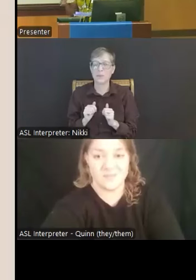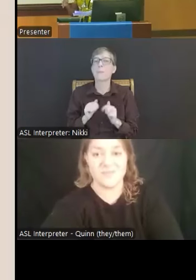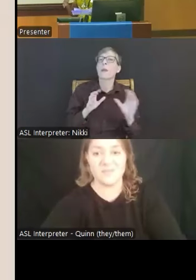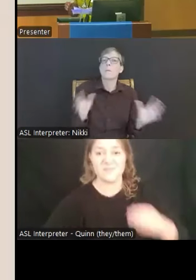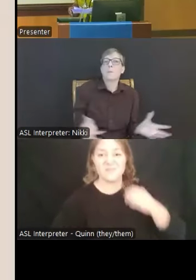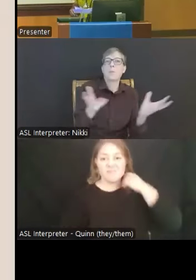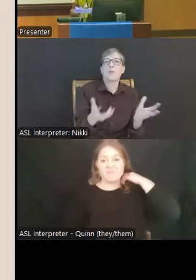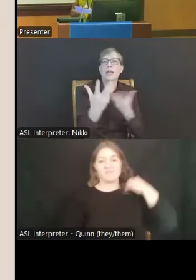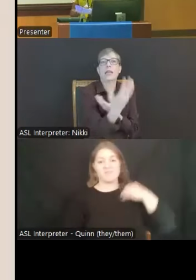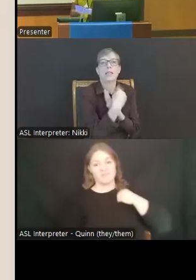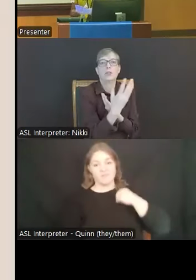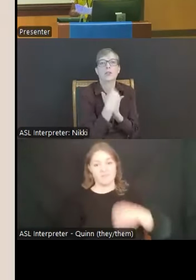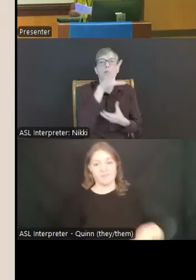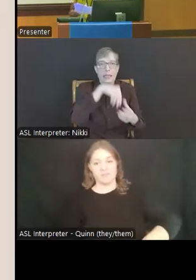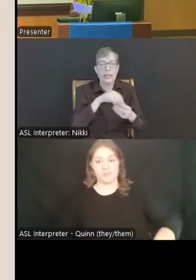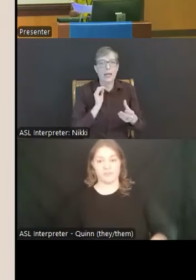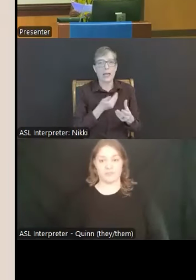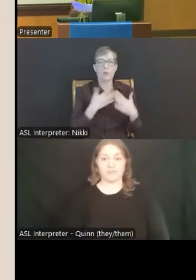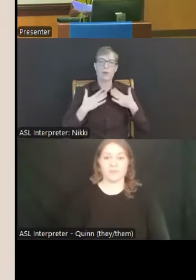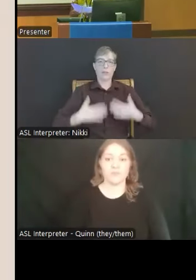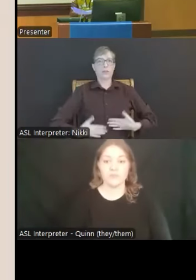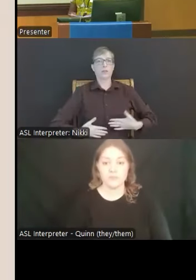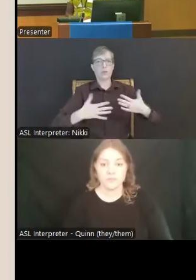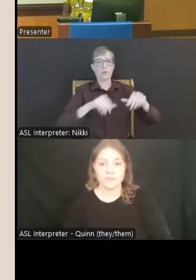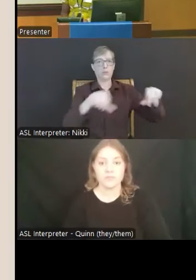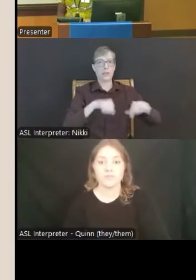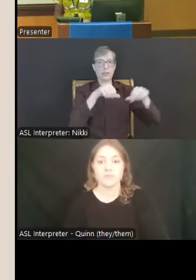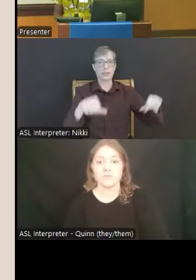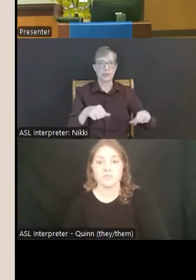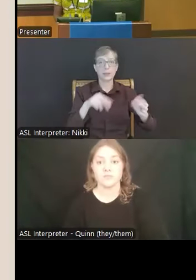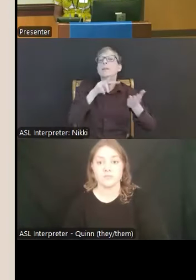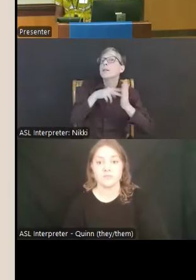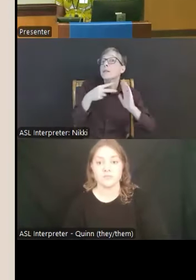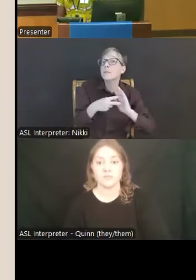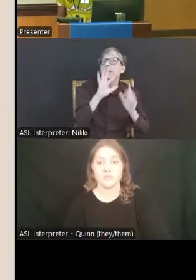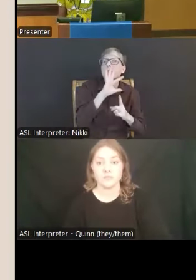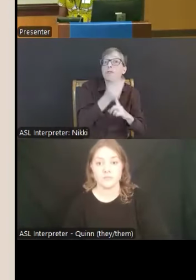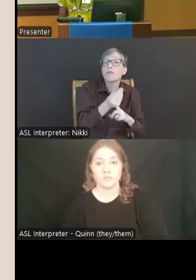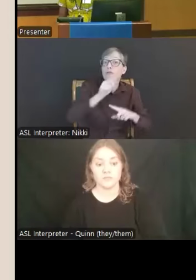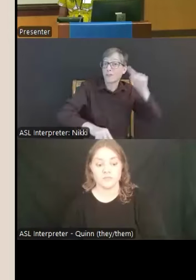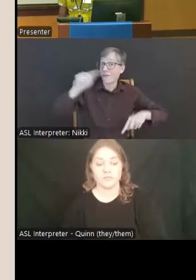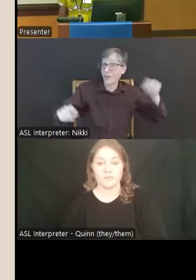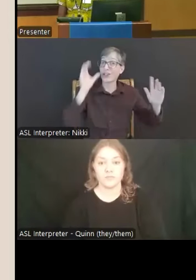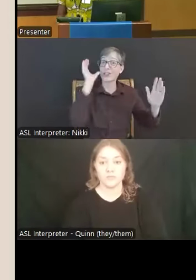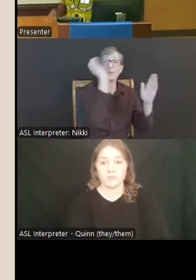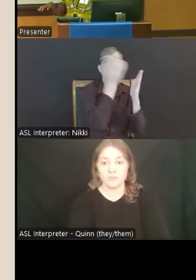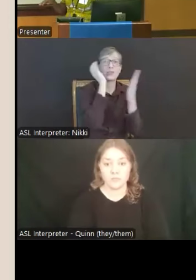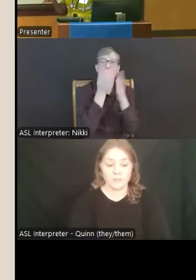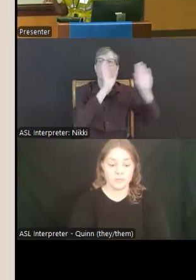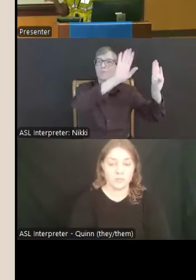spaces ensuring that we're displaying culturally diverse imagery everywhere in our clinics um at